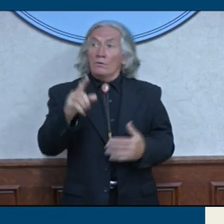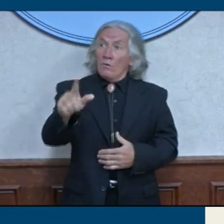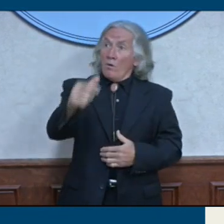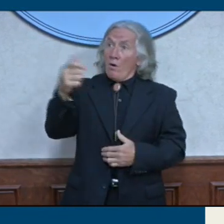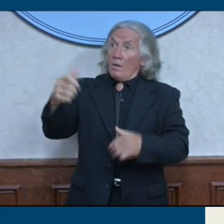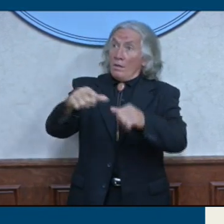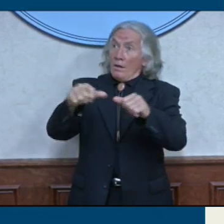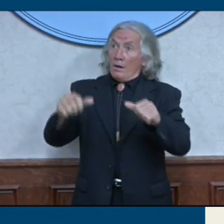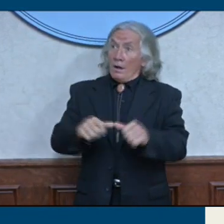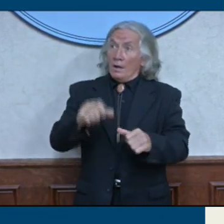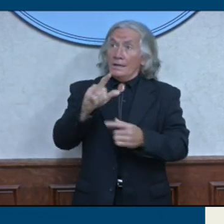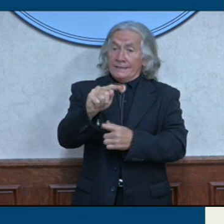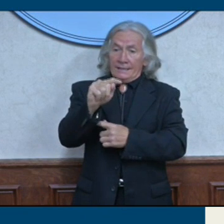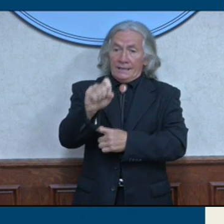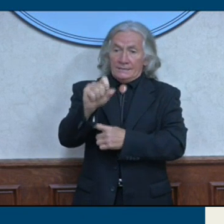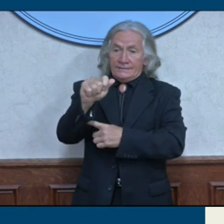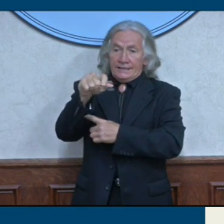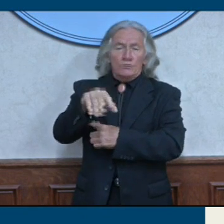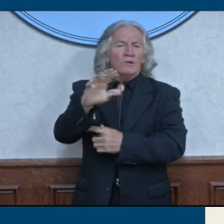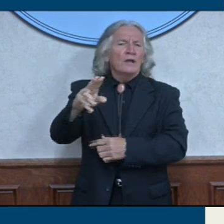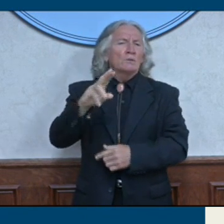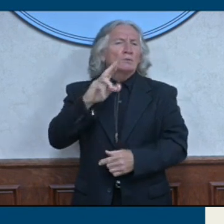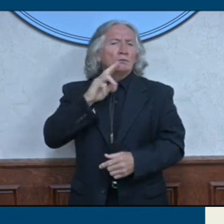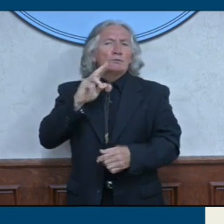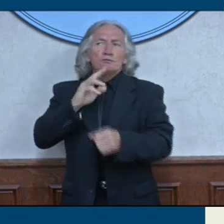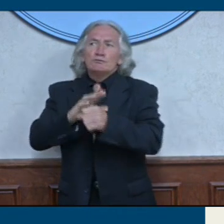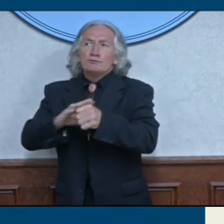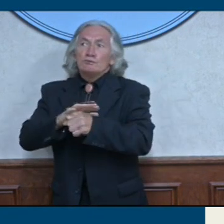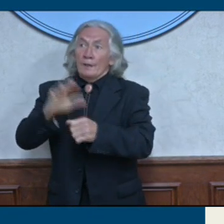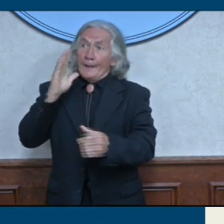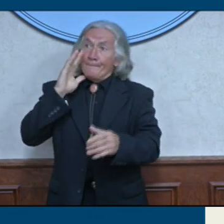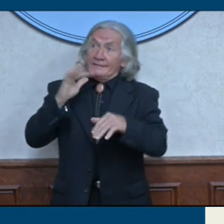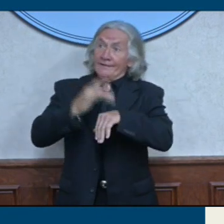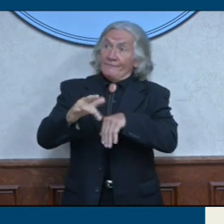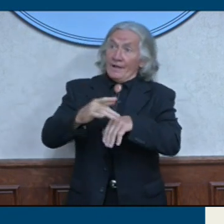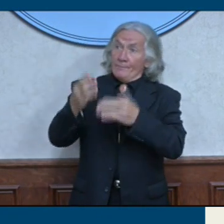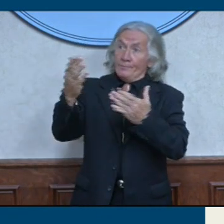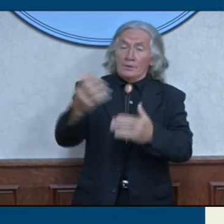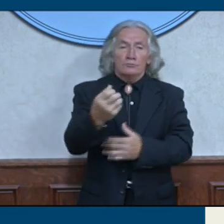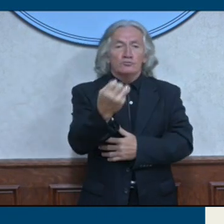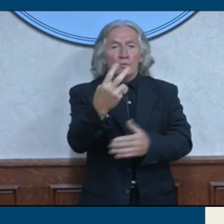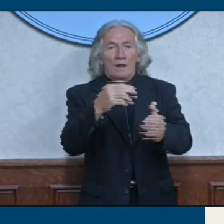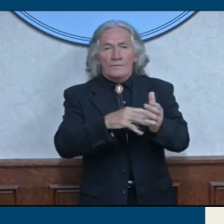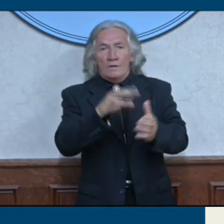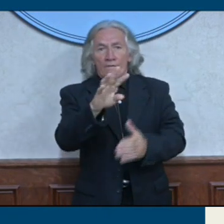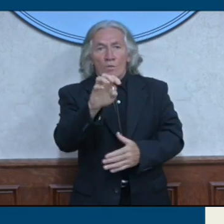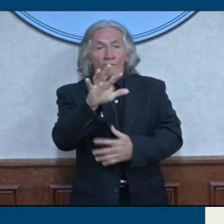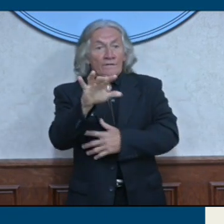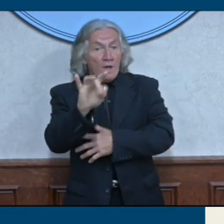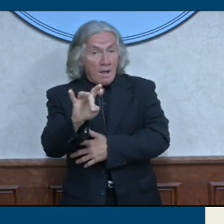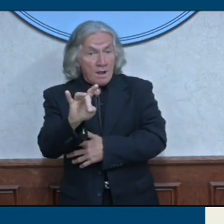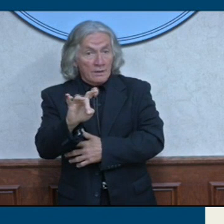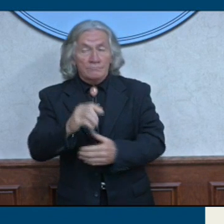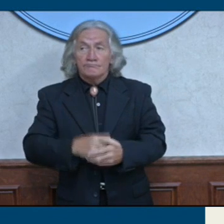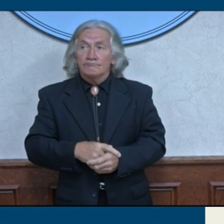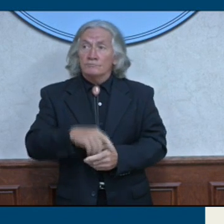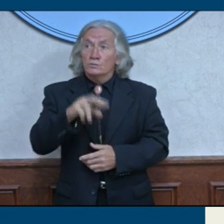OF THE TOTAL PATIENTS THAT ARE IN THIS PARTICULAR AREA. ANOTHER VERY LARGE AREAS TSA Q